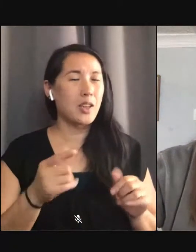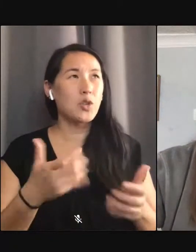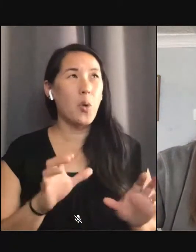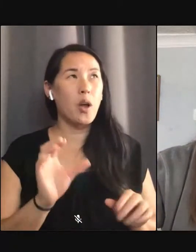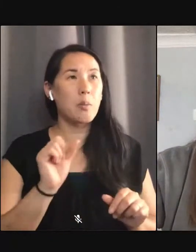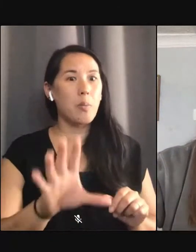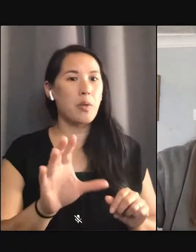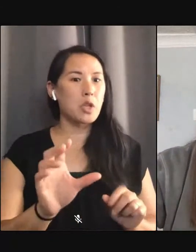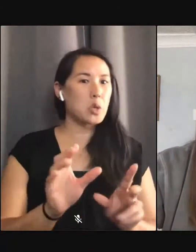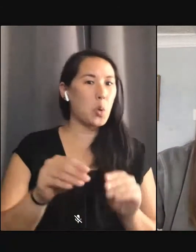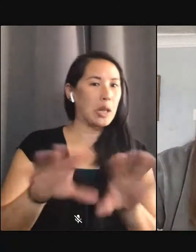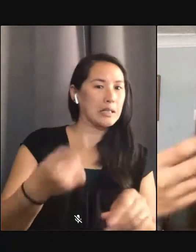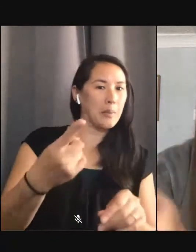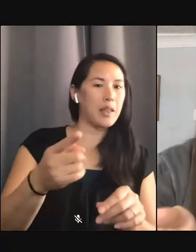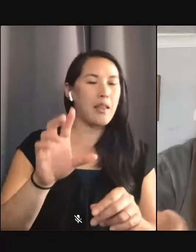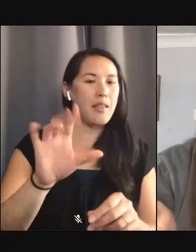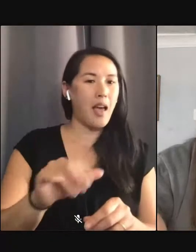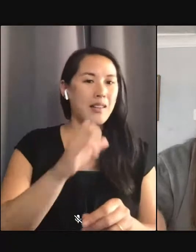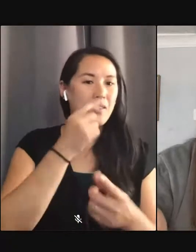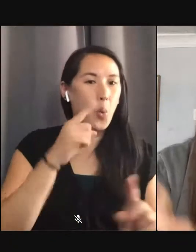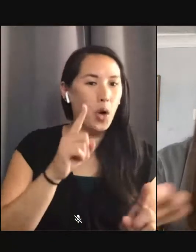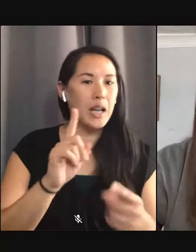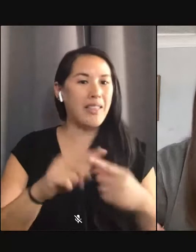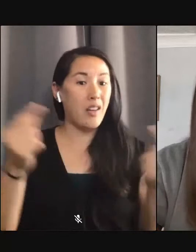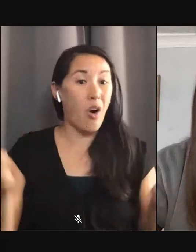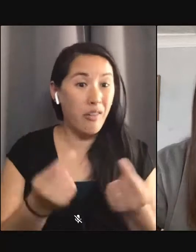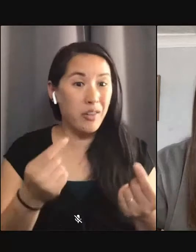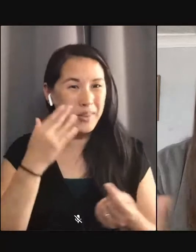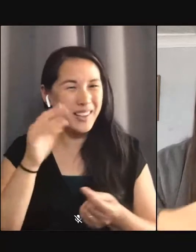and is potentially harmful in that way like if he can't find which bus it is you know he's